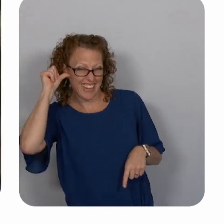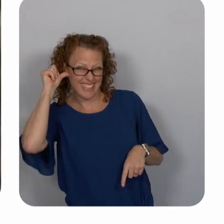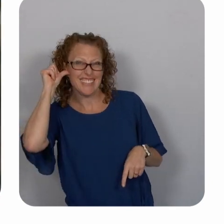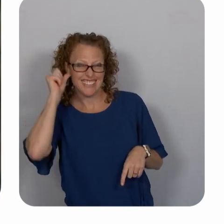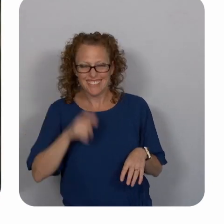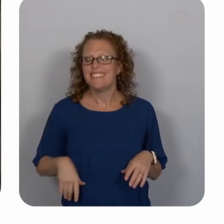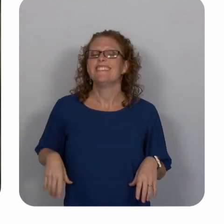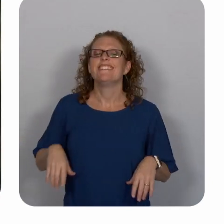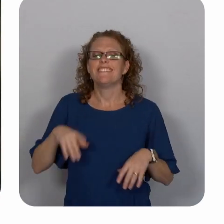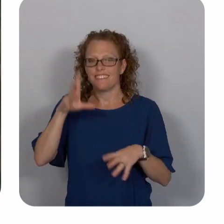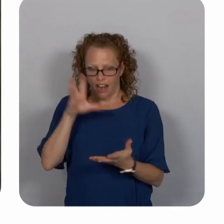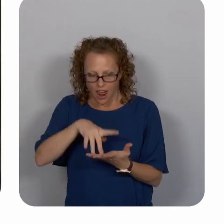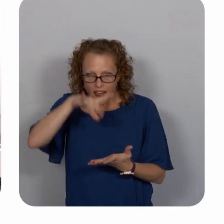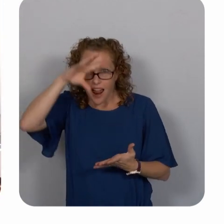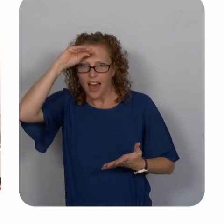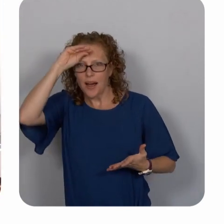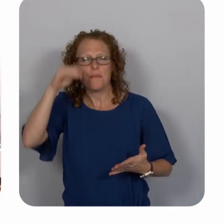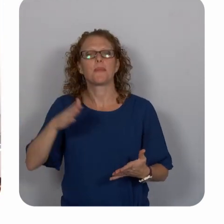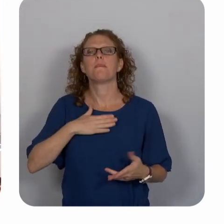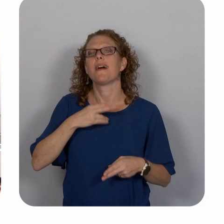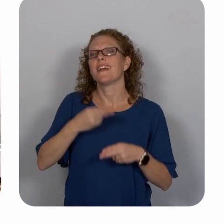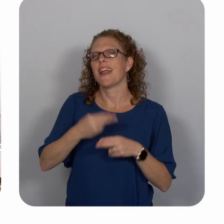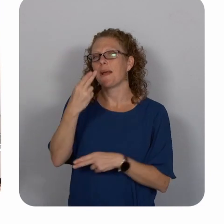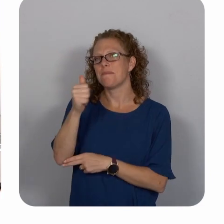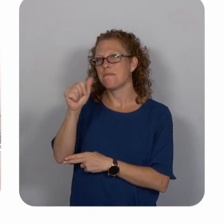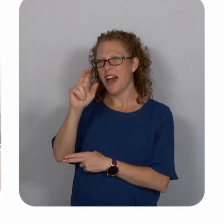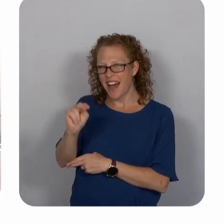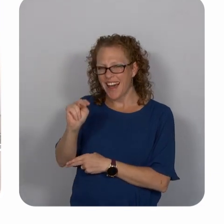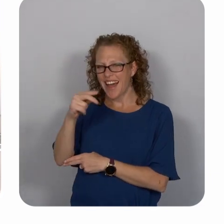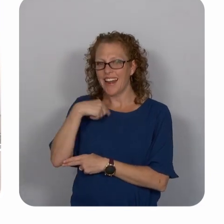I’m a Research Scientist for the GenAI organization here at Meta.